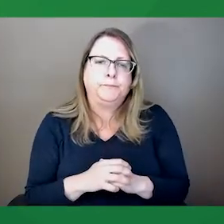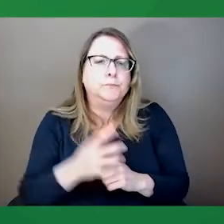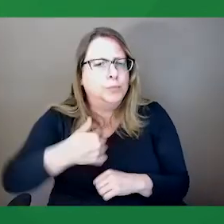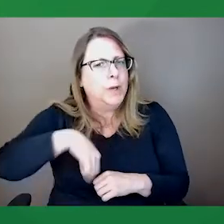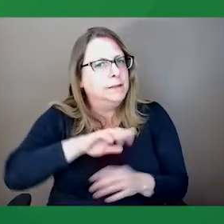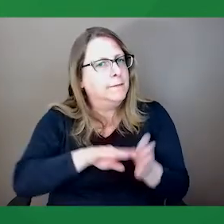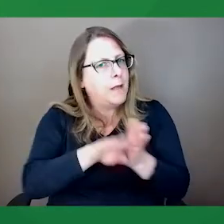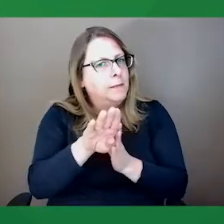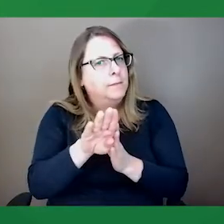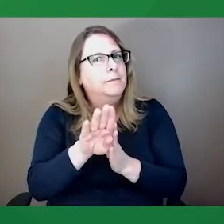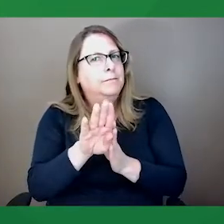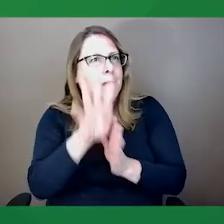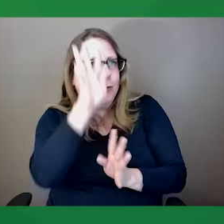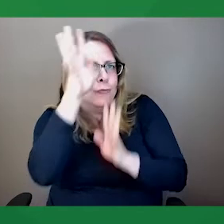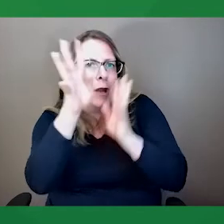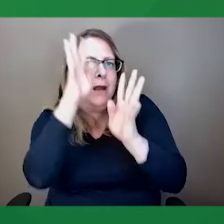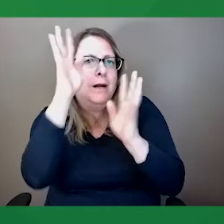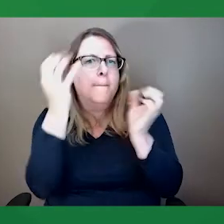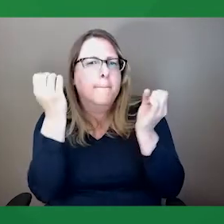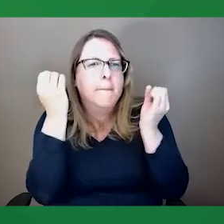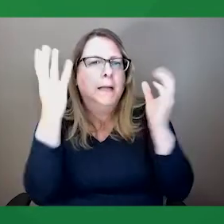that interact with the applications that we develop and create.